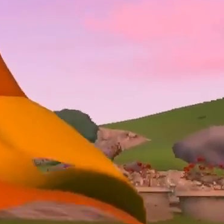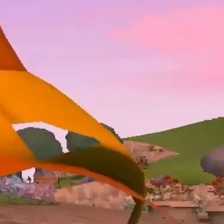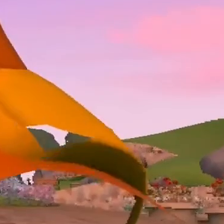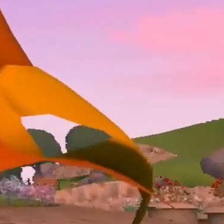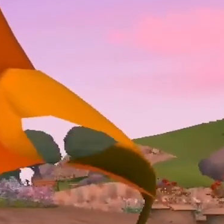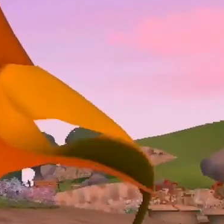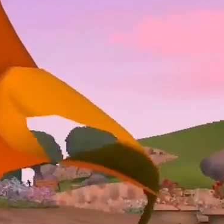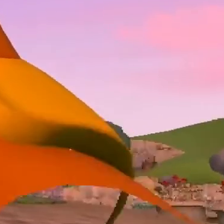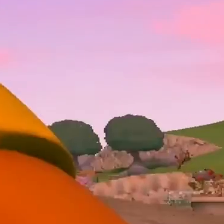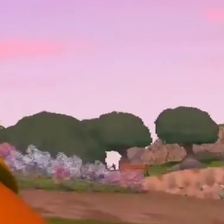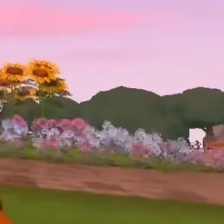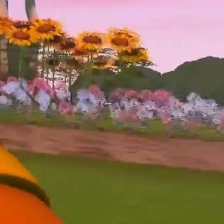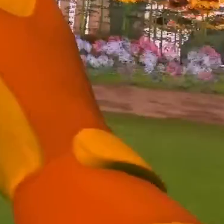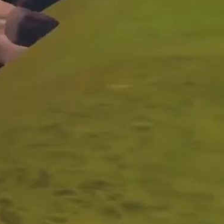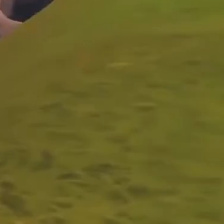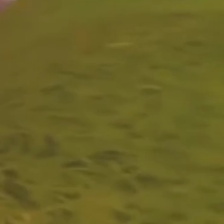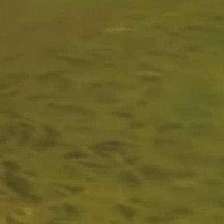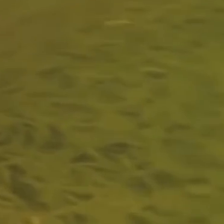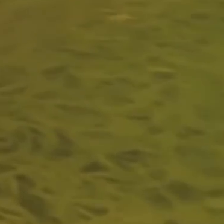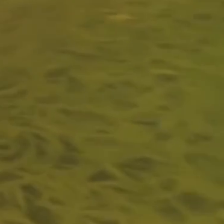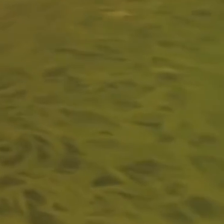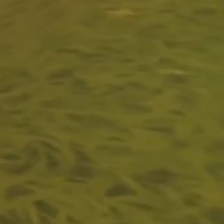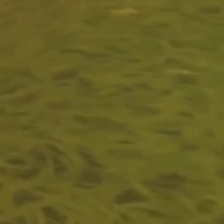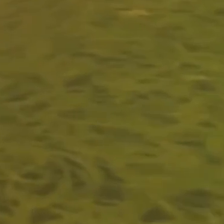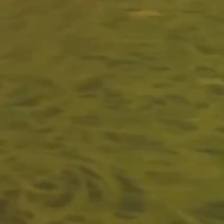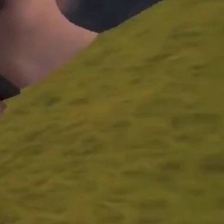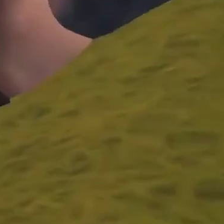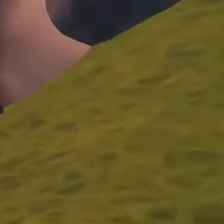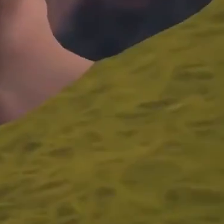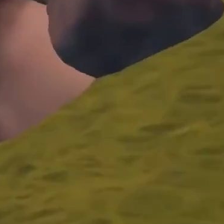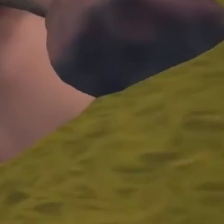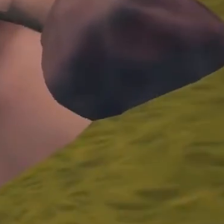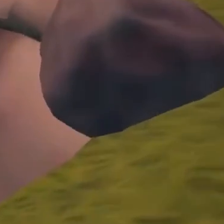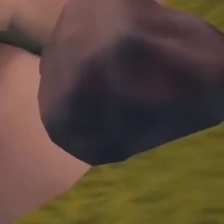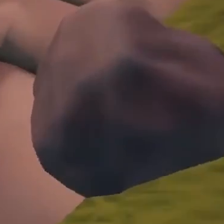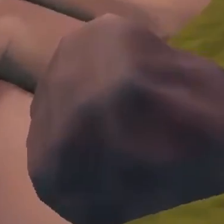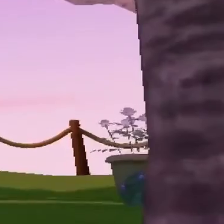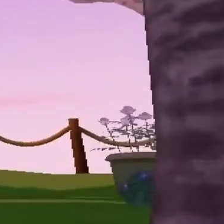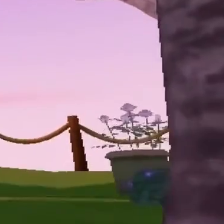(camera clicking and whirring) (ducks quacking)